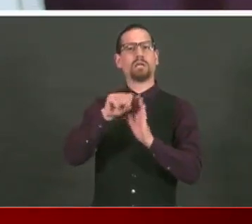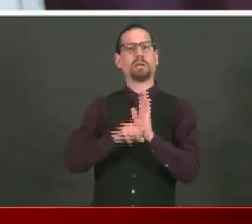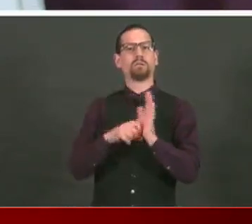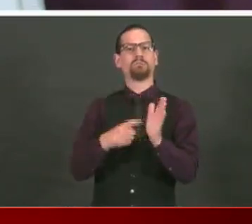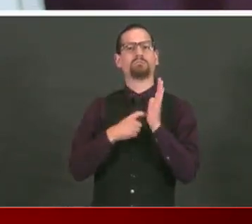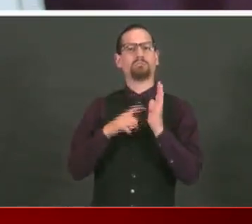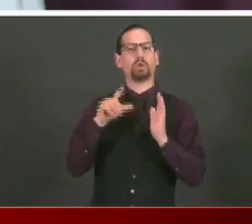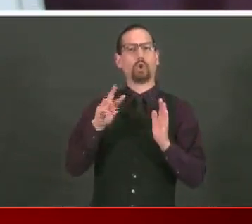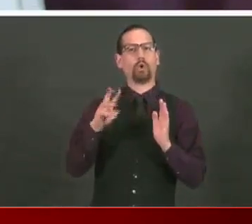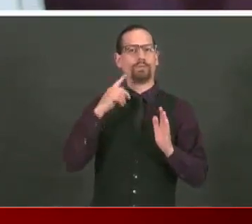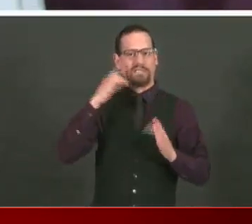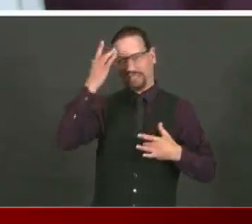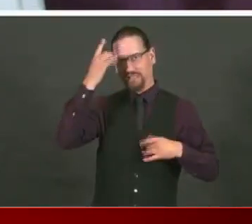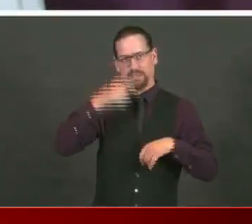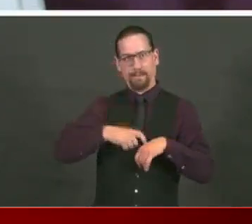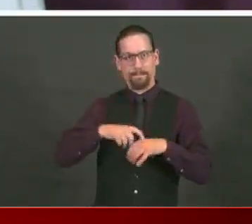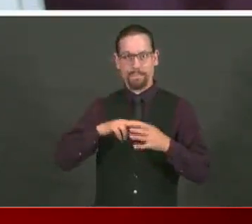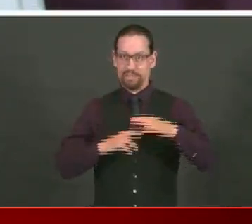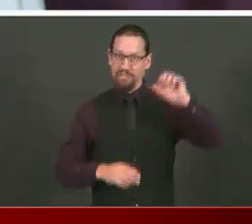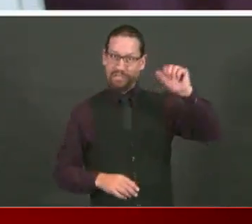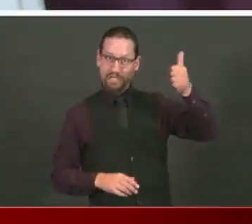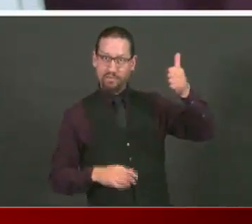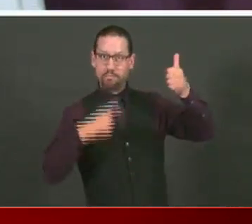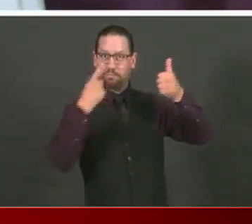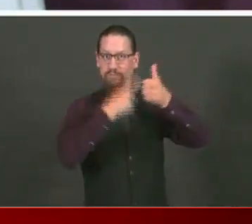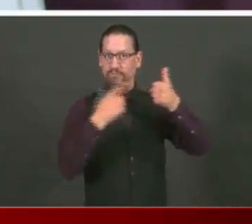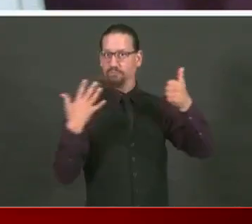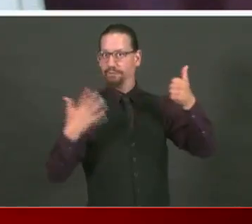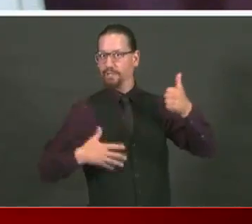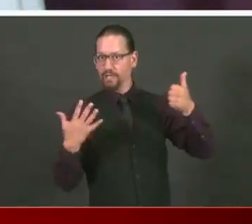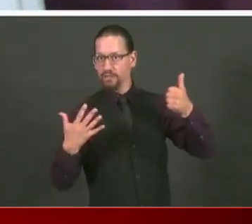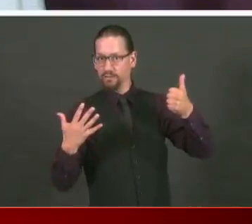STATE LAW. EVERY RHODE ISLANDER IS